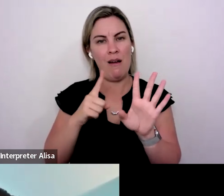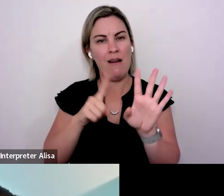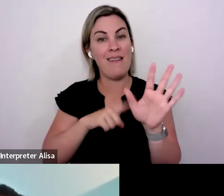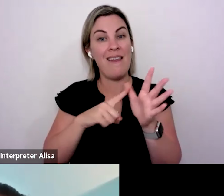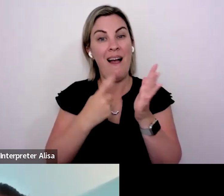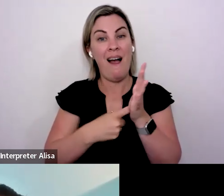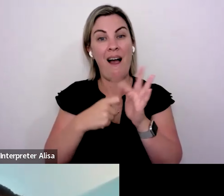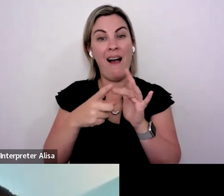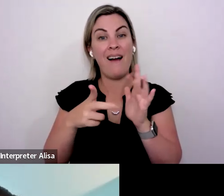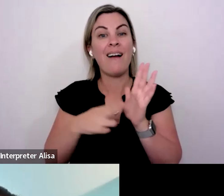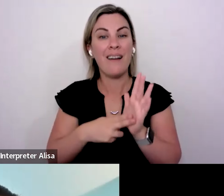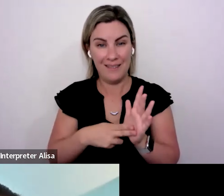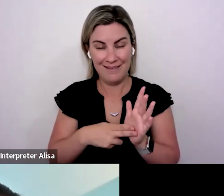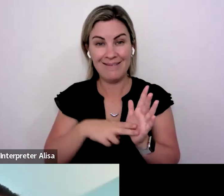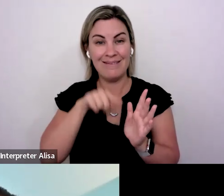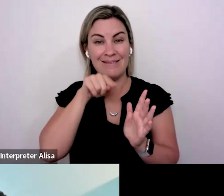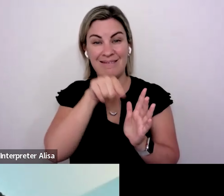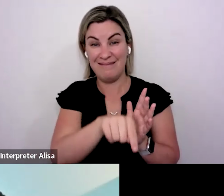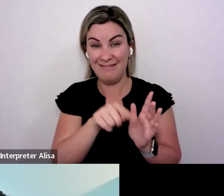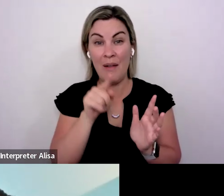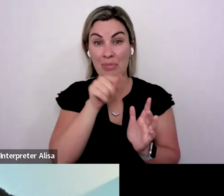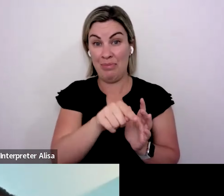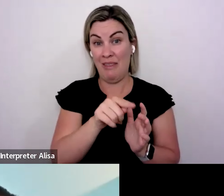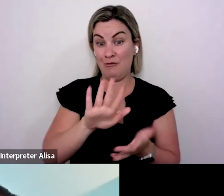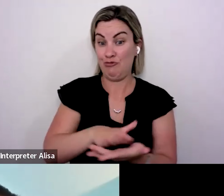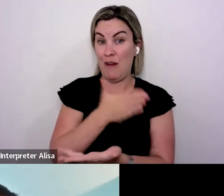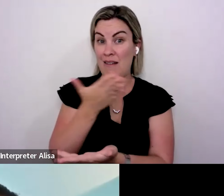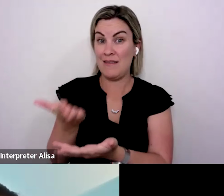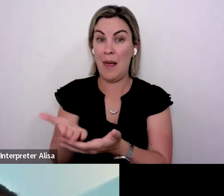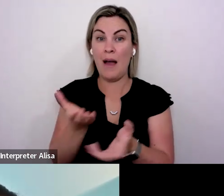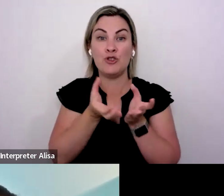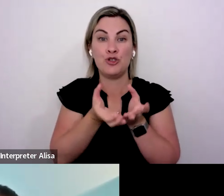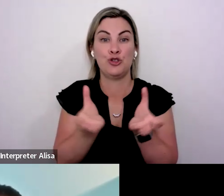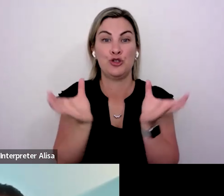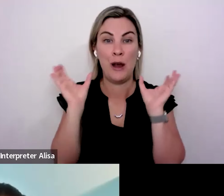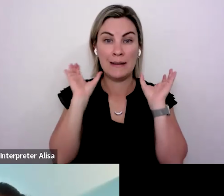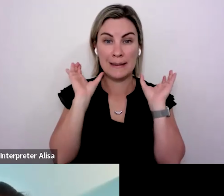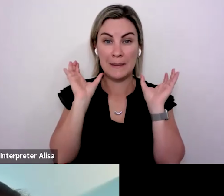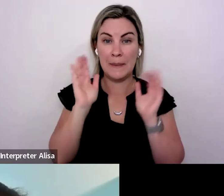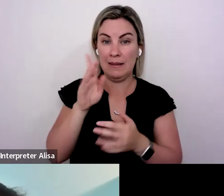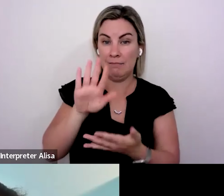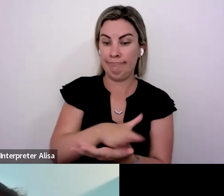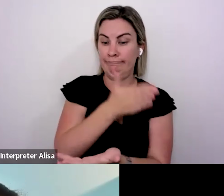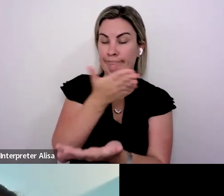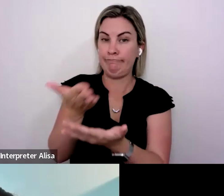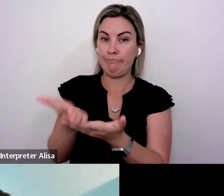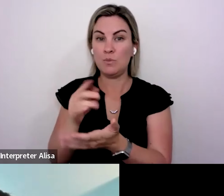a Shakespeare play Macbeth into Noongar language. And so that sort of example is in there